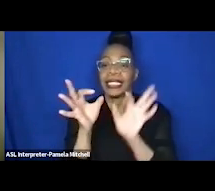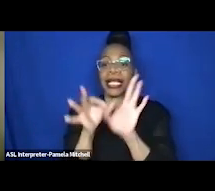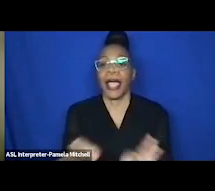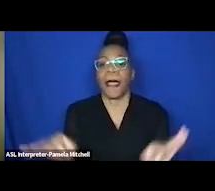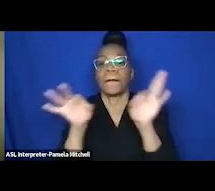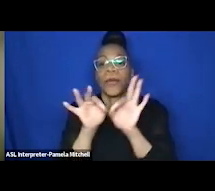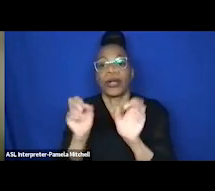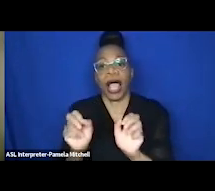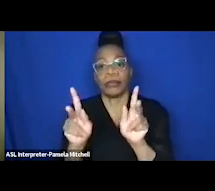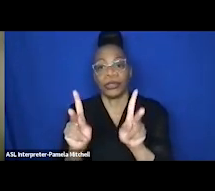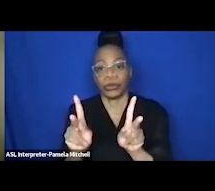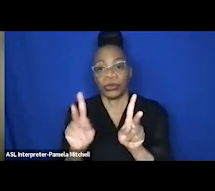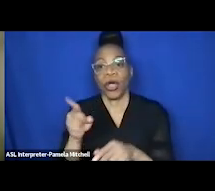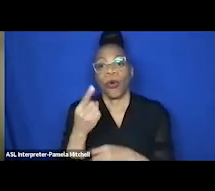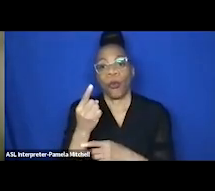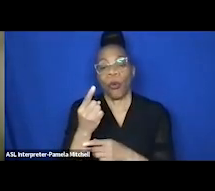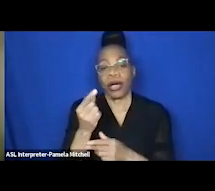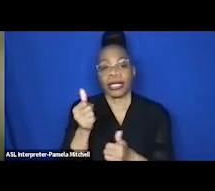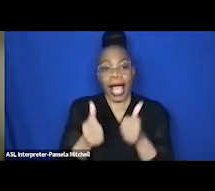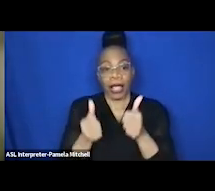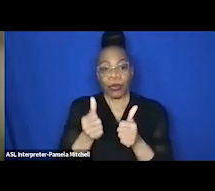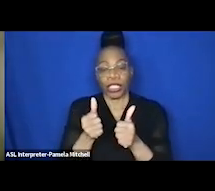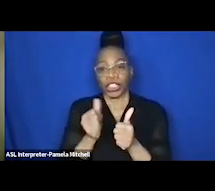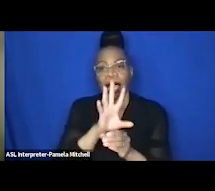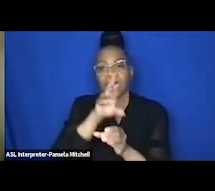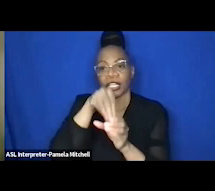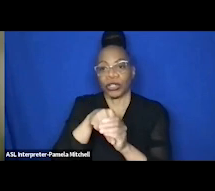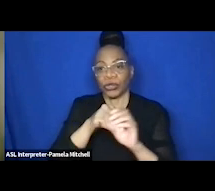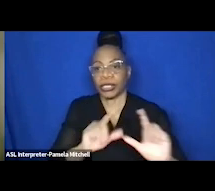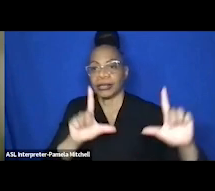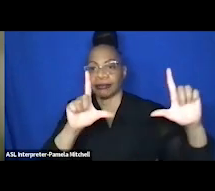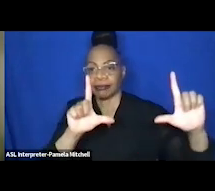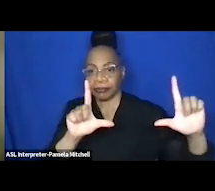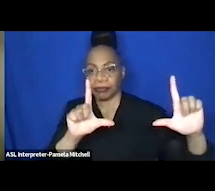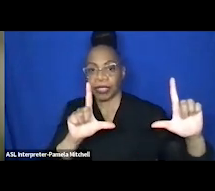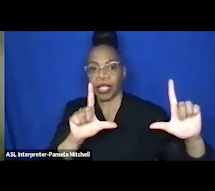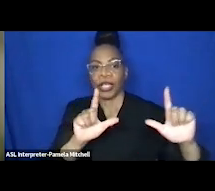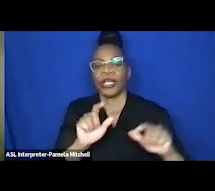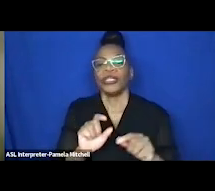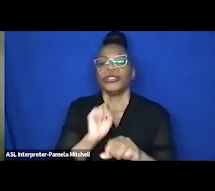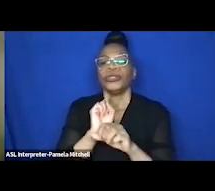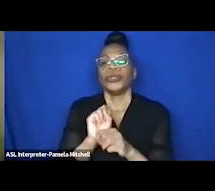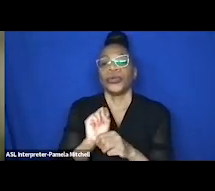one of which I included on screen here, which was to employ staff whose primary function is